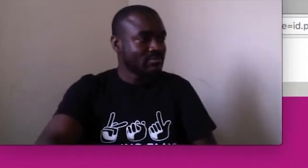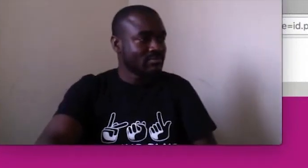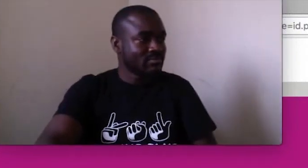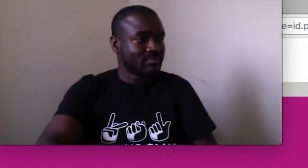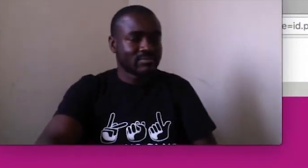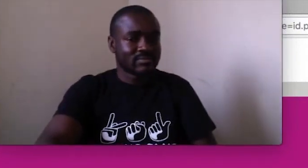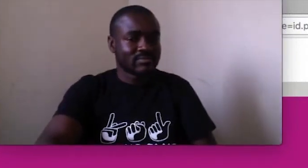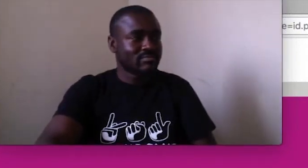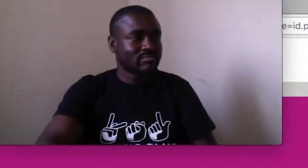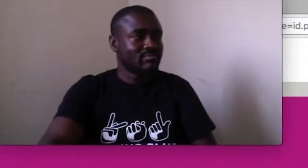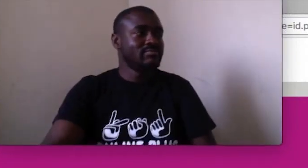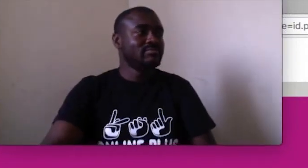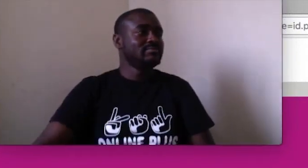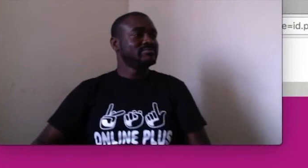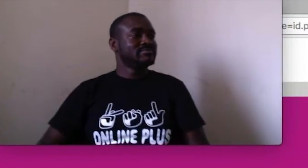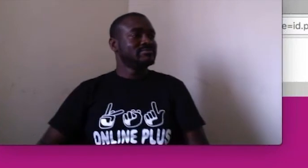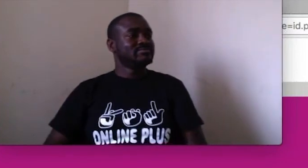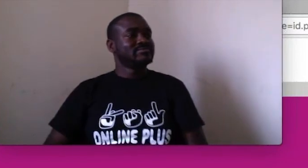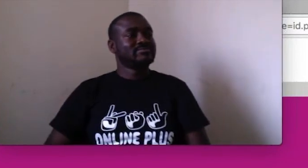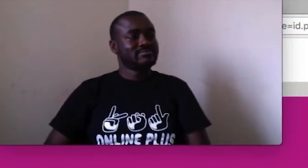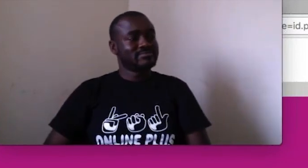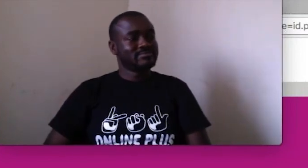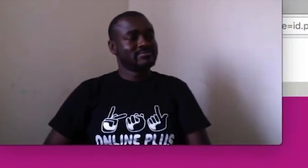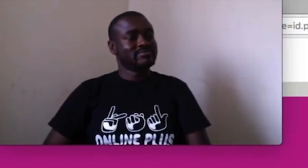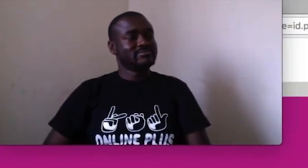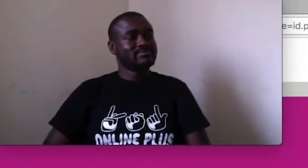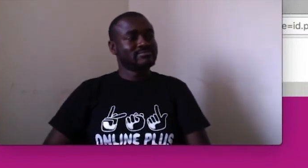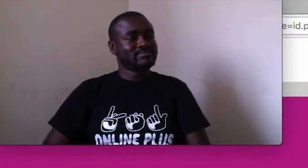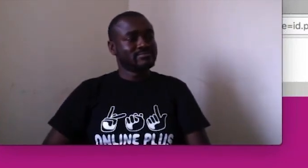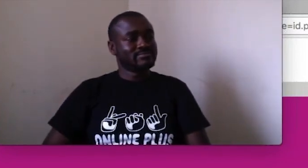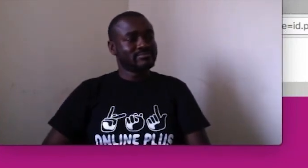The first question that we've got here is